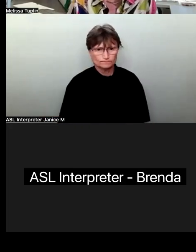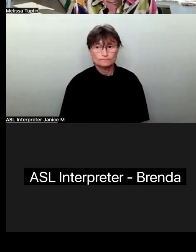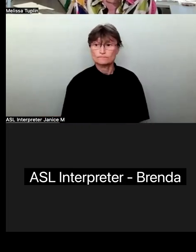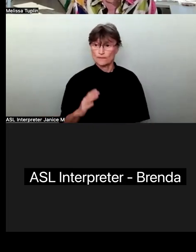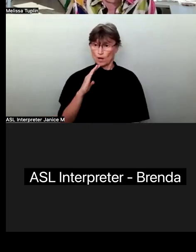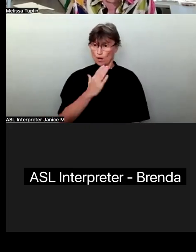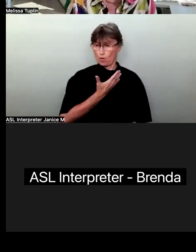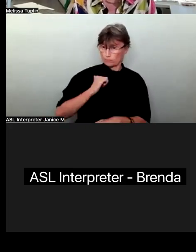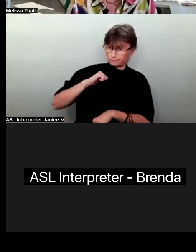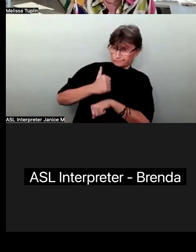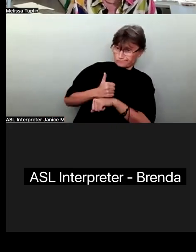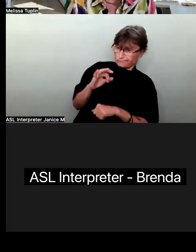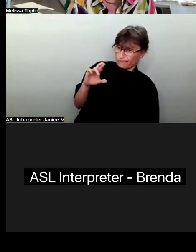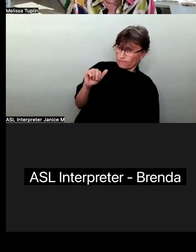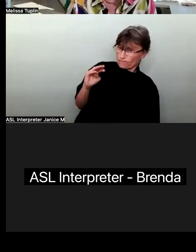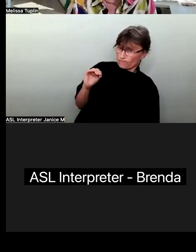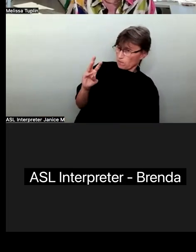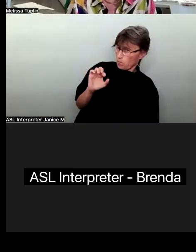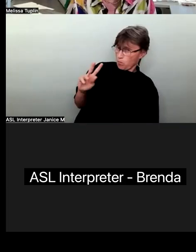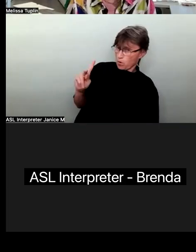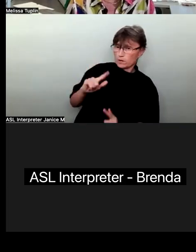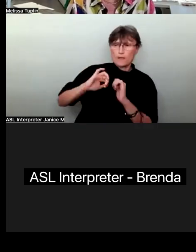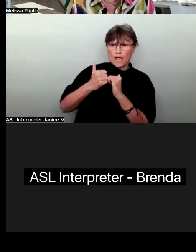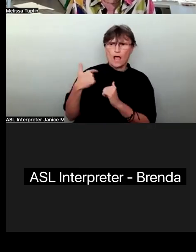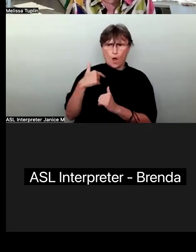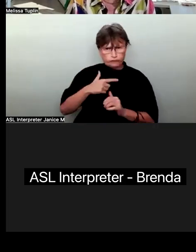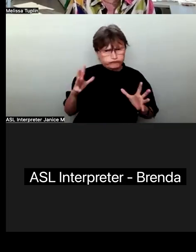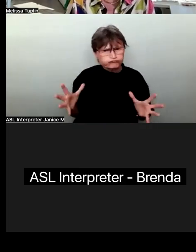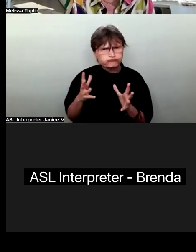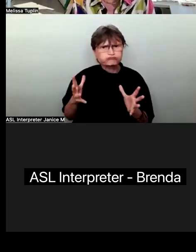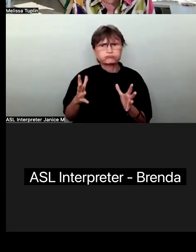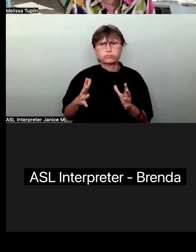people means nurturing the capacity of arts organizations and artists to flourish in